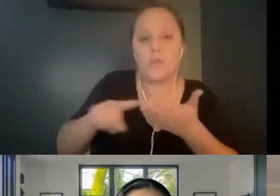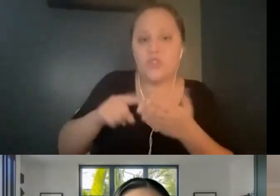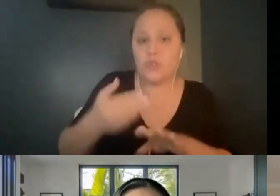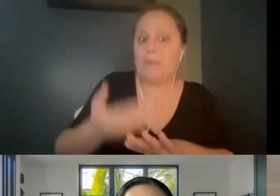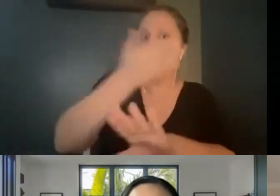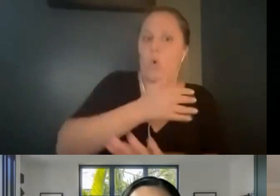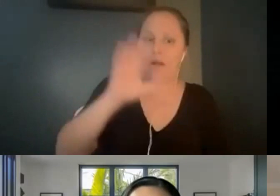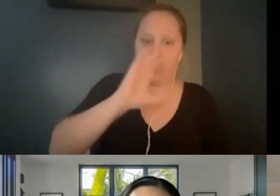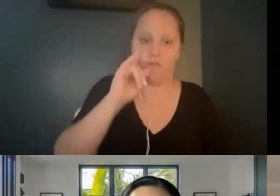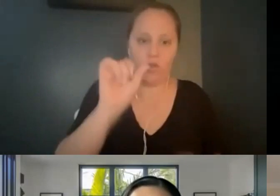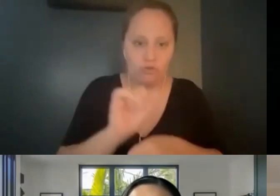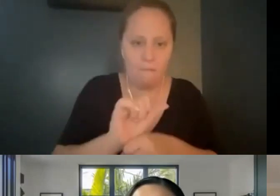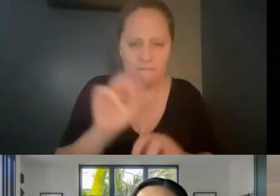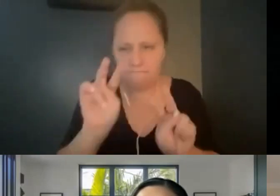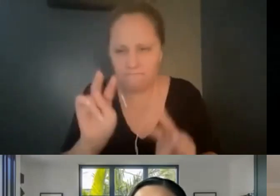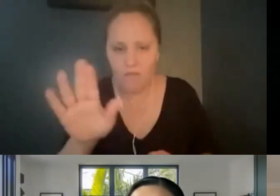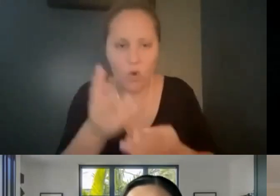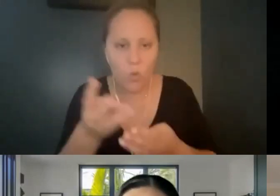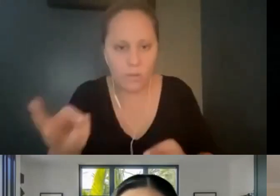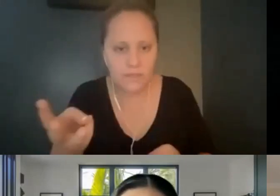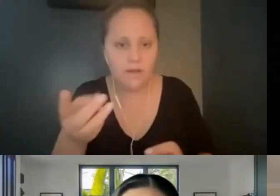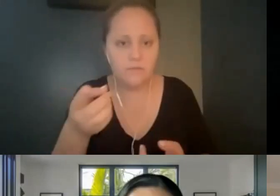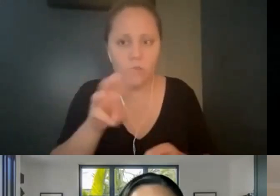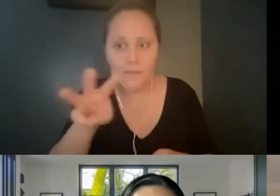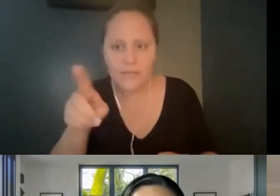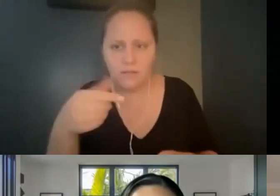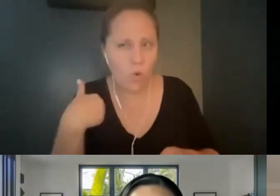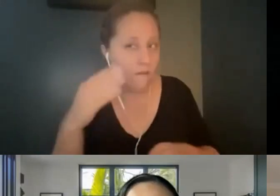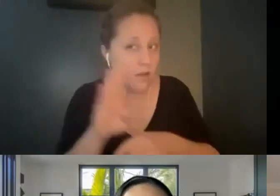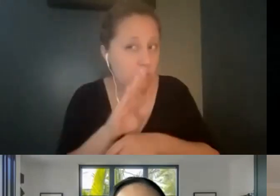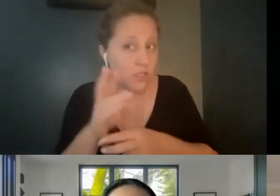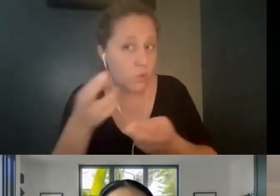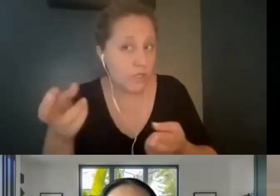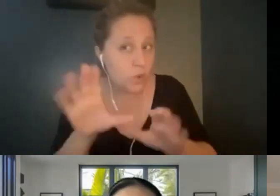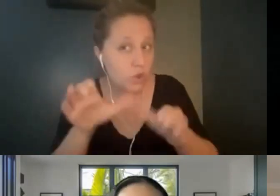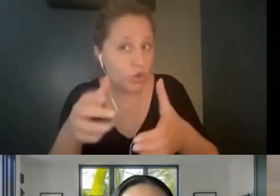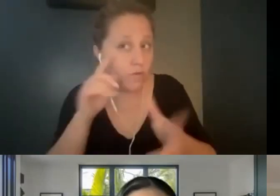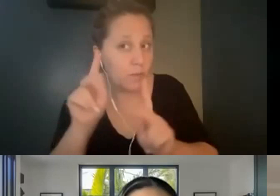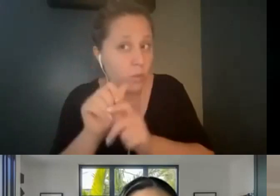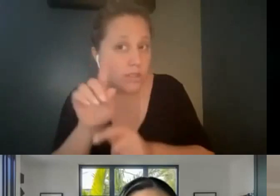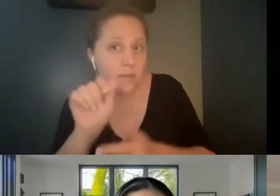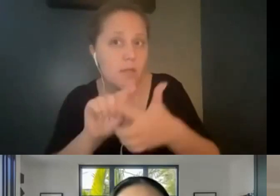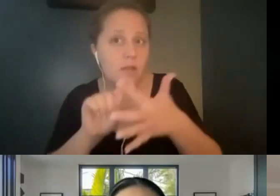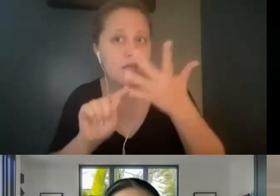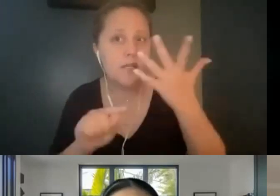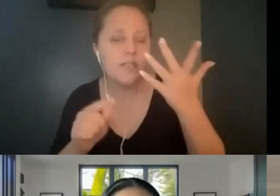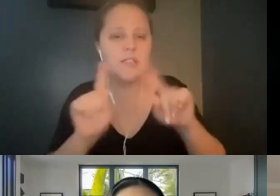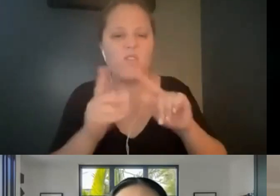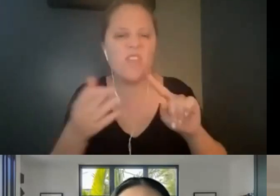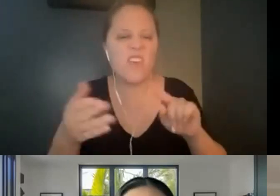I look at their website to see, do they have a business resource group for people with disabilities? Because, you know, there's lots of different affinity groups in all these different